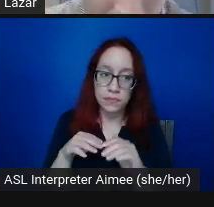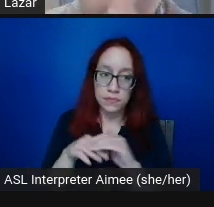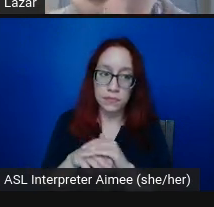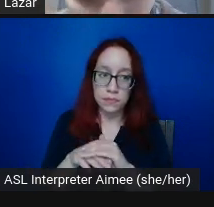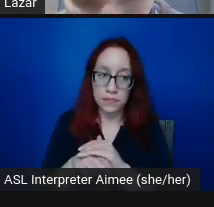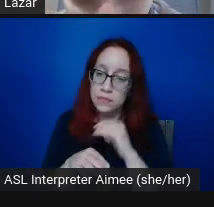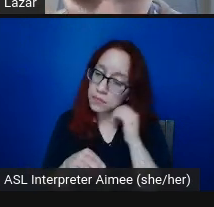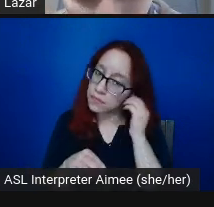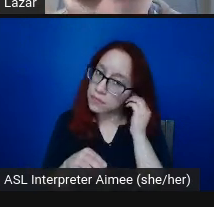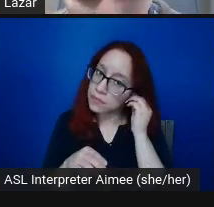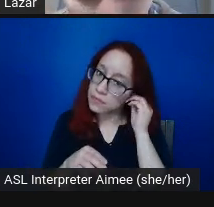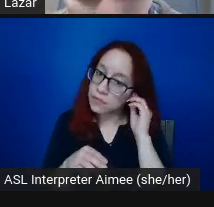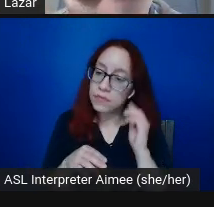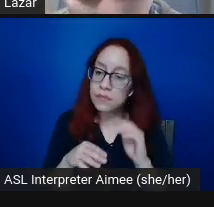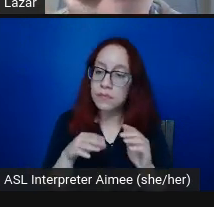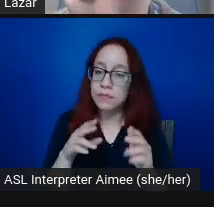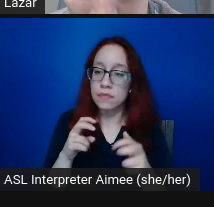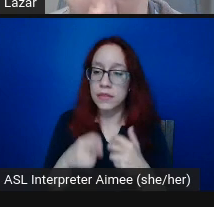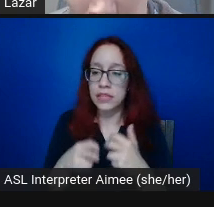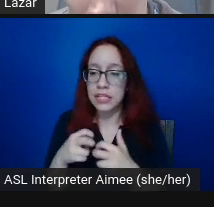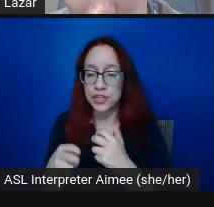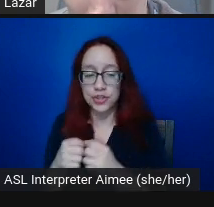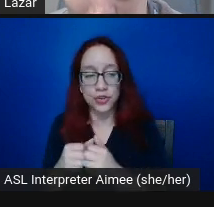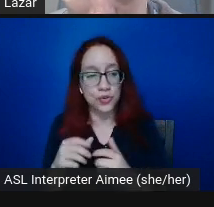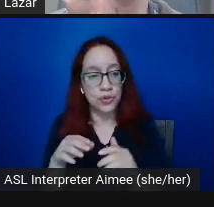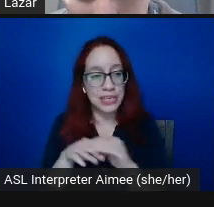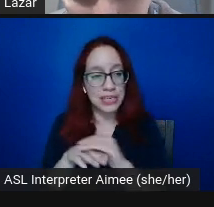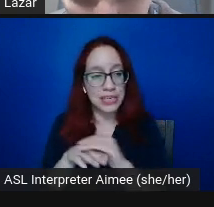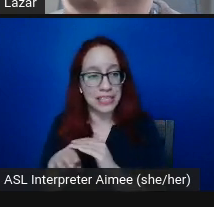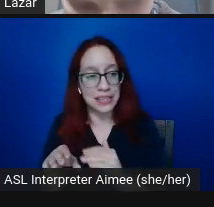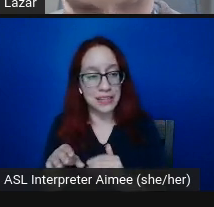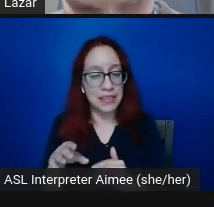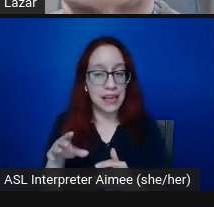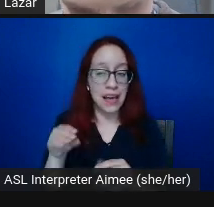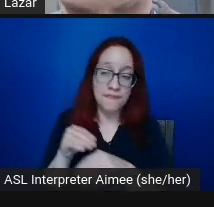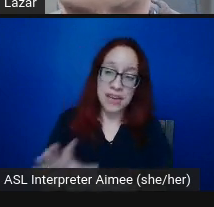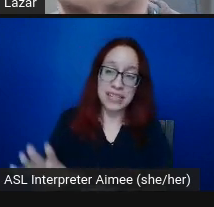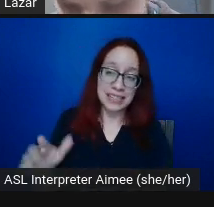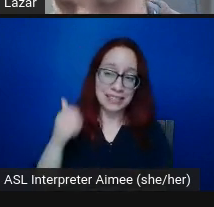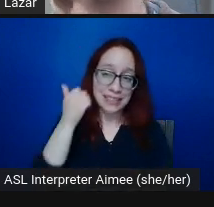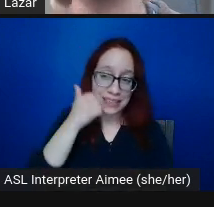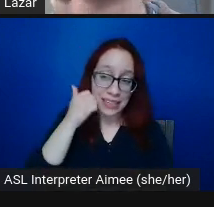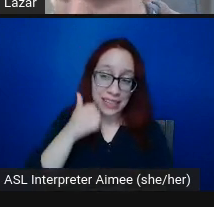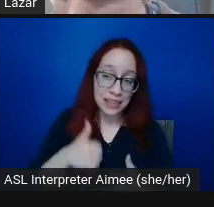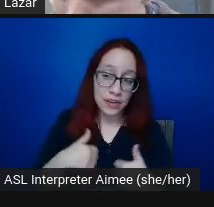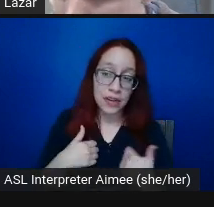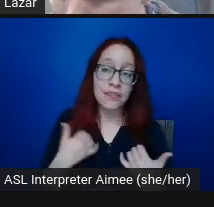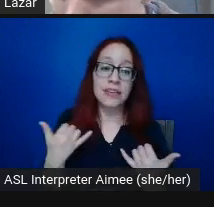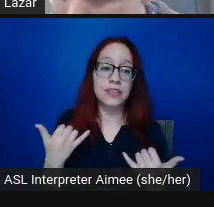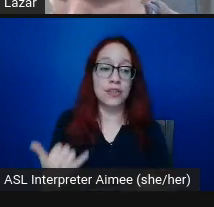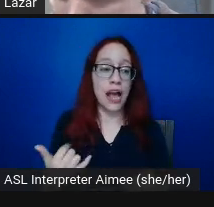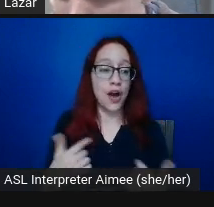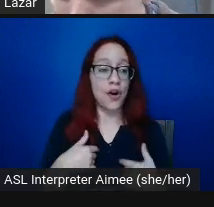and issues with accessibility affect his daily life. Now I'm here to provide you with the why.